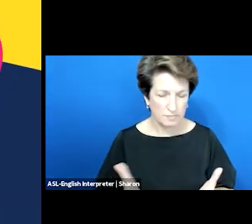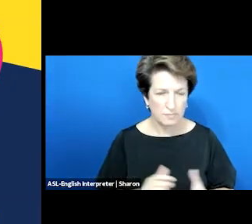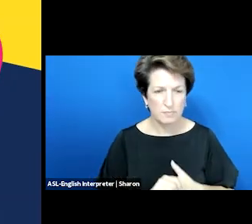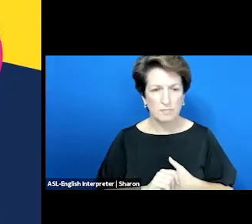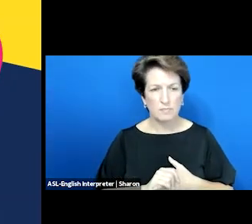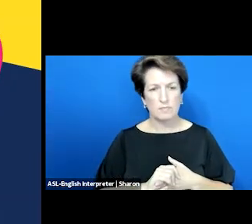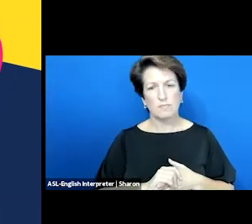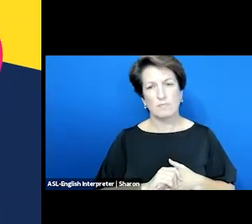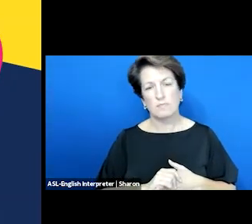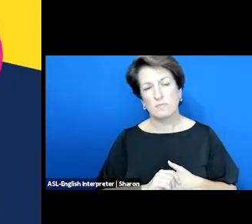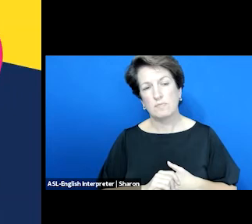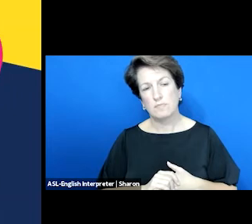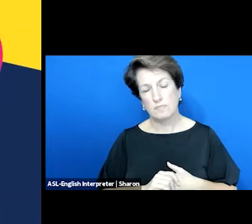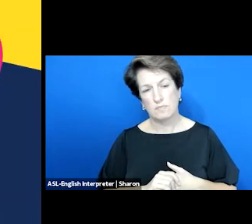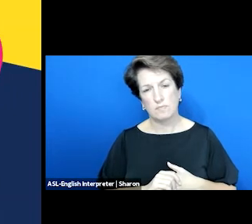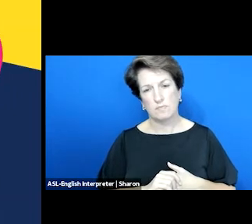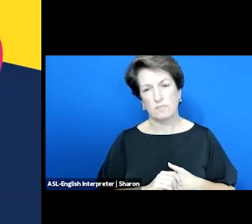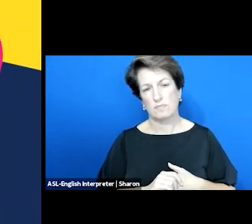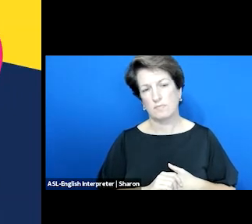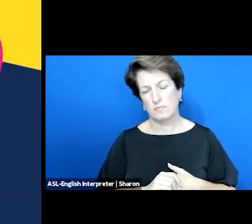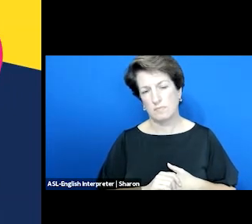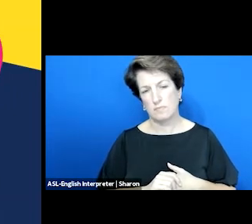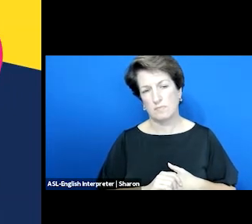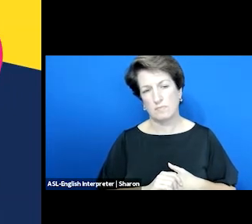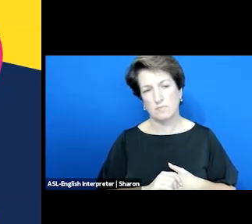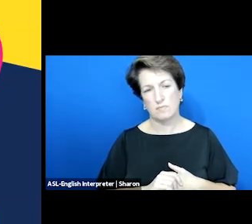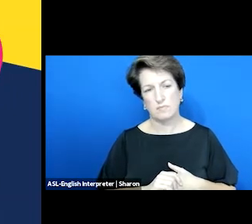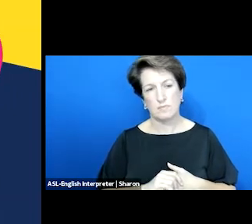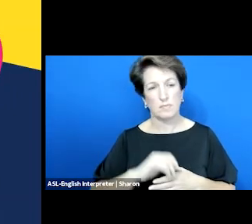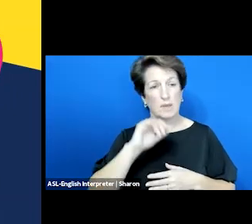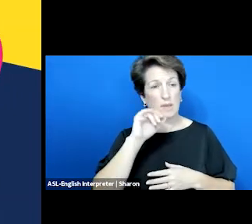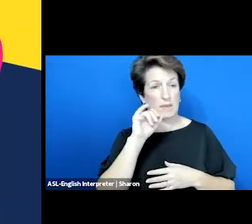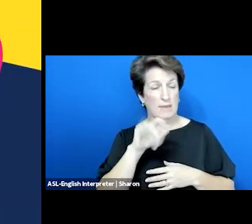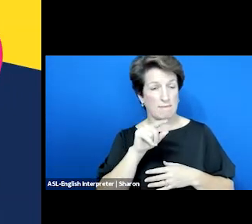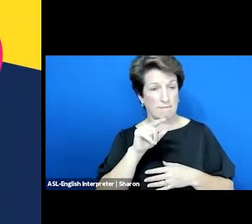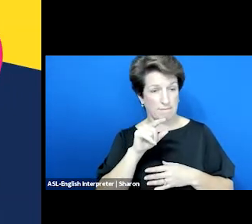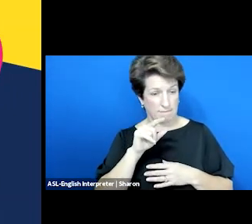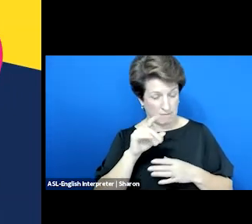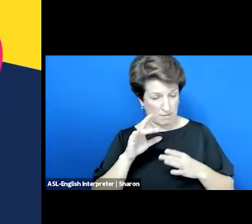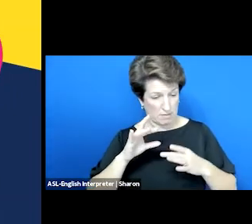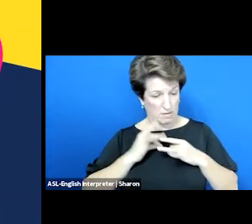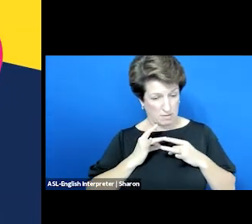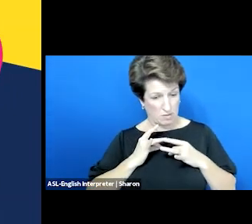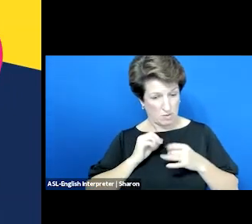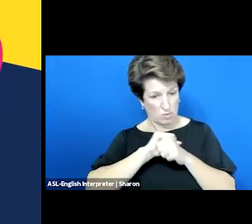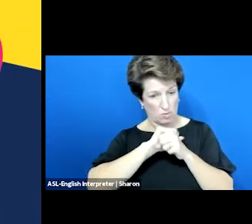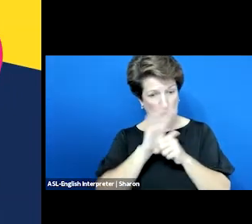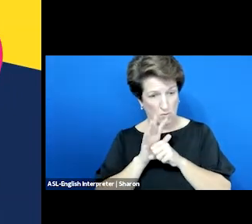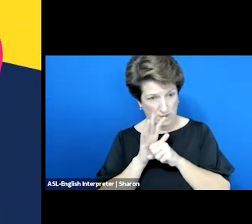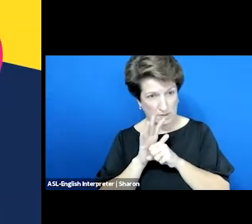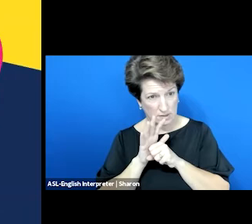the vaccine of choice for those 18 to 24 years. So it should be noted that the cases of myocarditis and pericarditis have